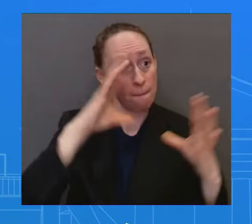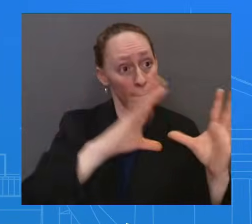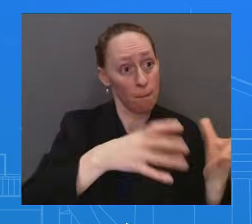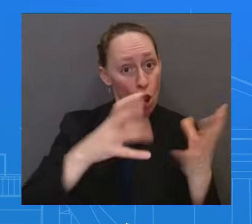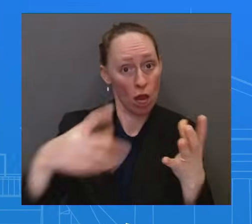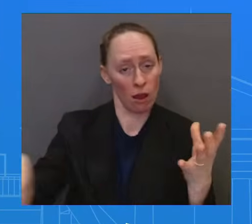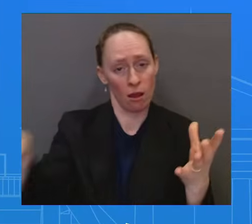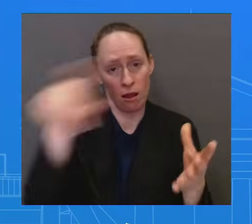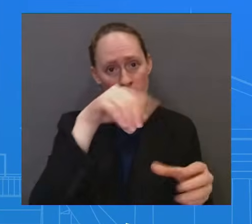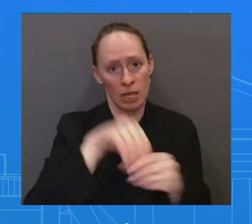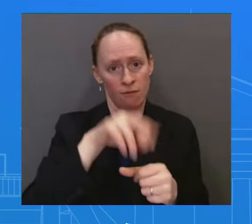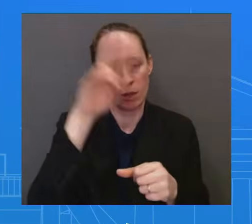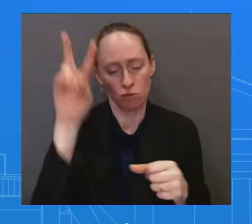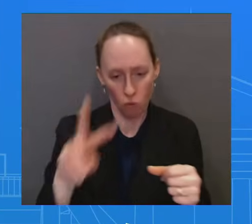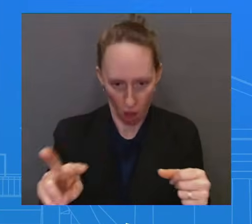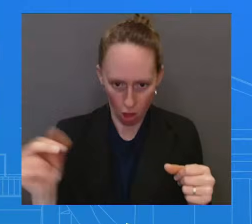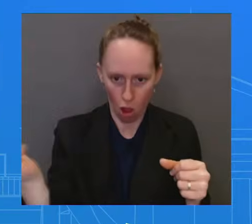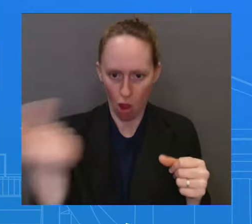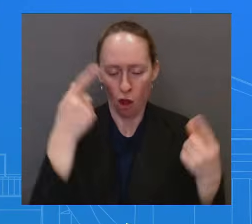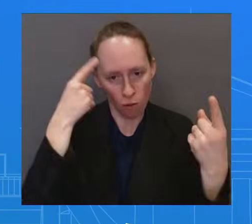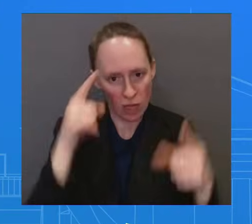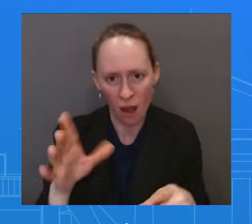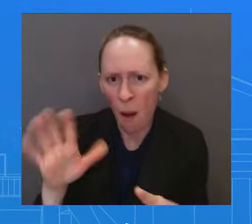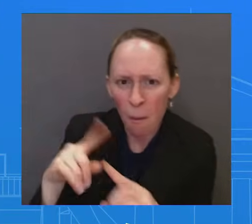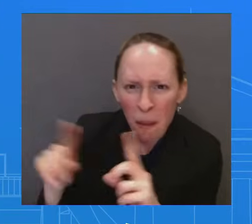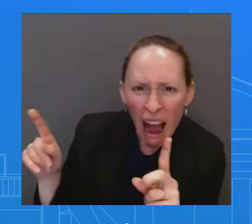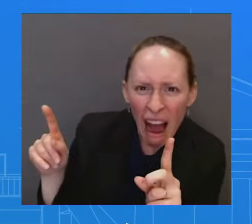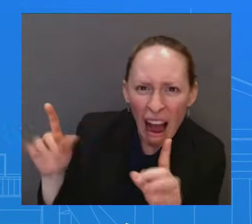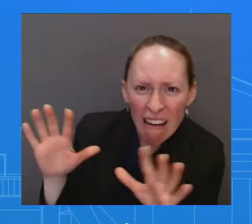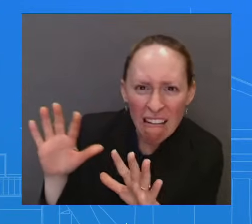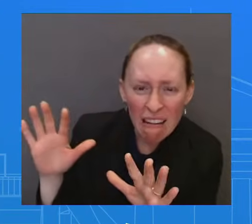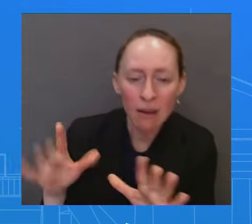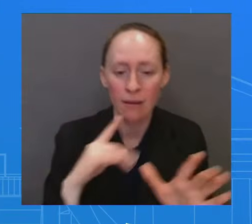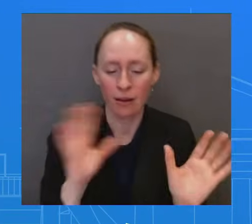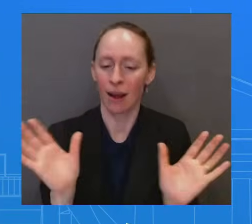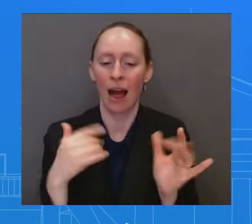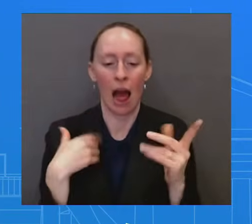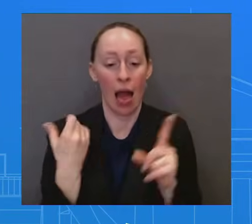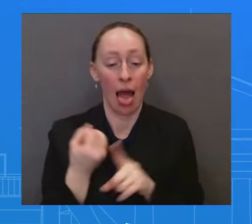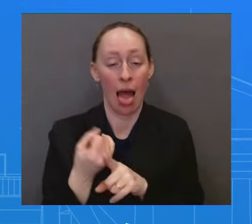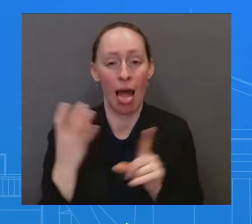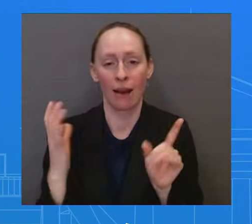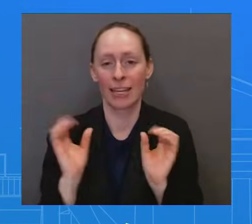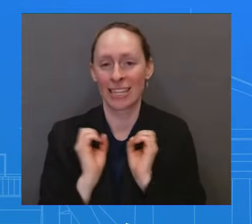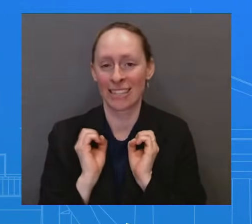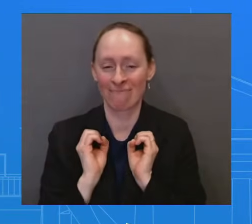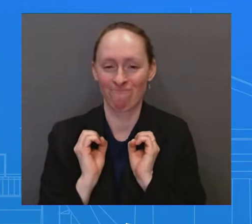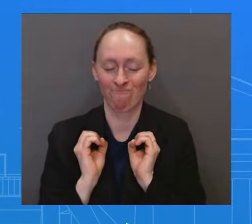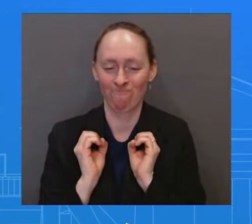I'm going to leave it the way I just put it. The Press: Okay. Just one -- one more -- just on Mexico. In that conversation, was there any discussion